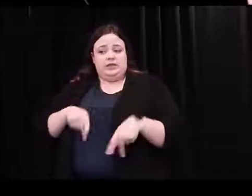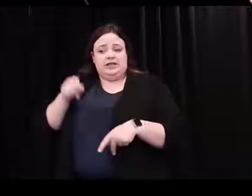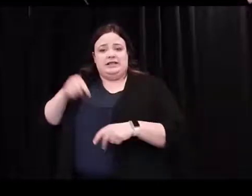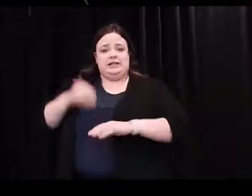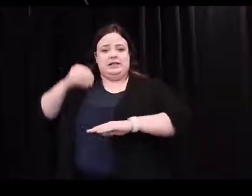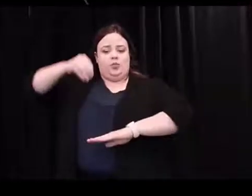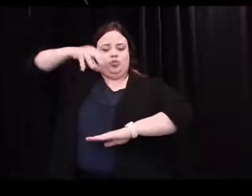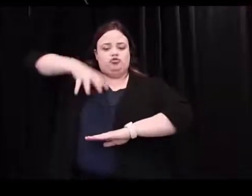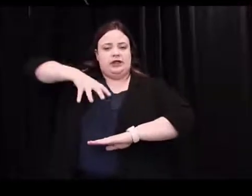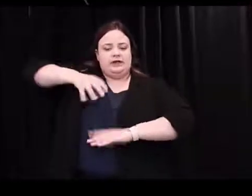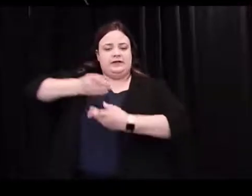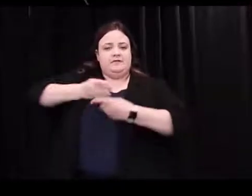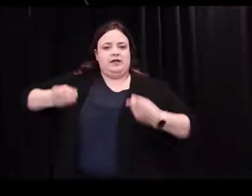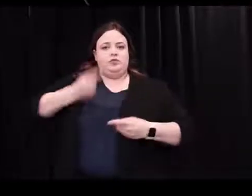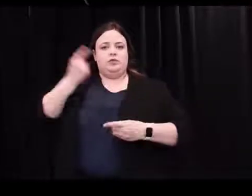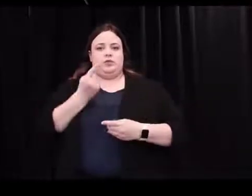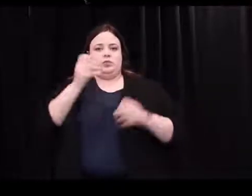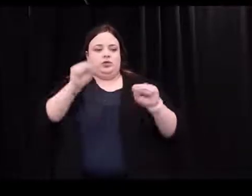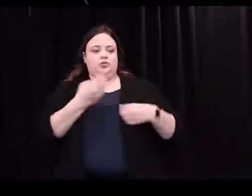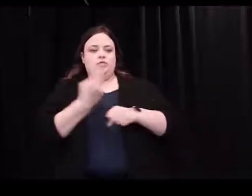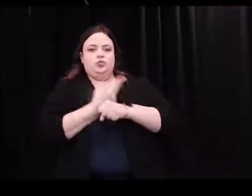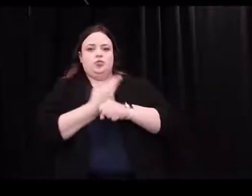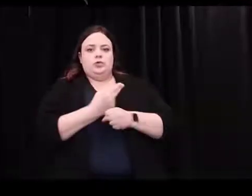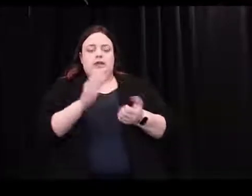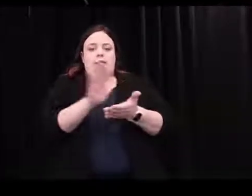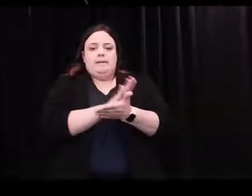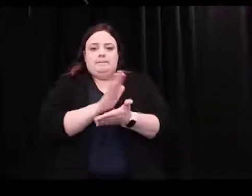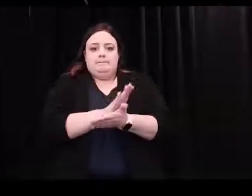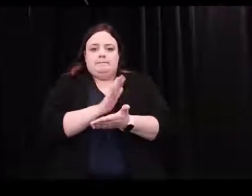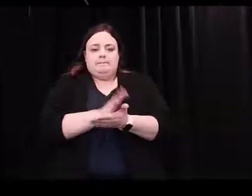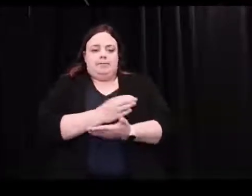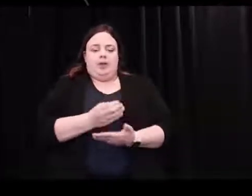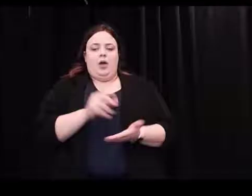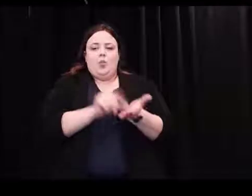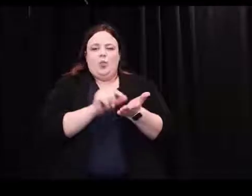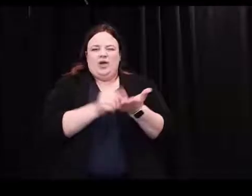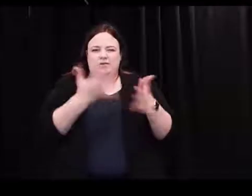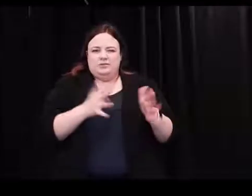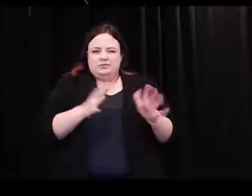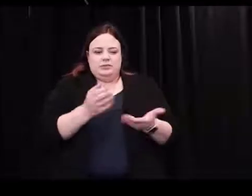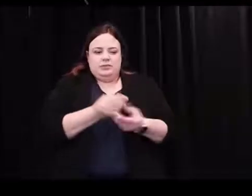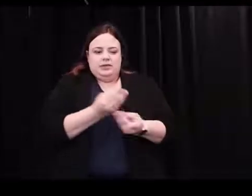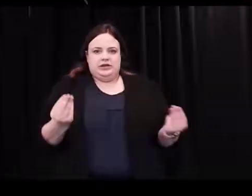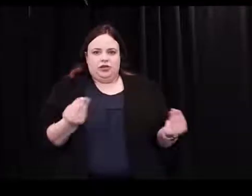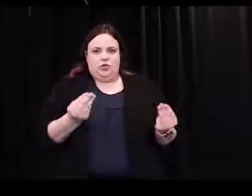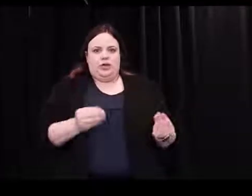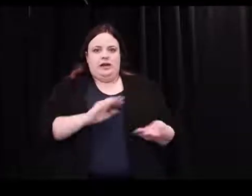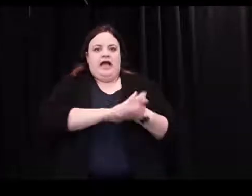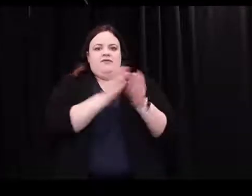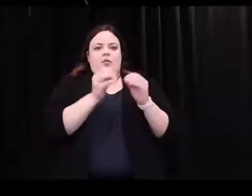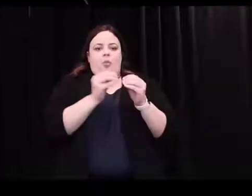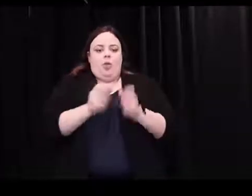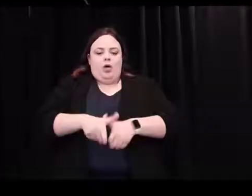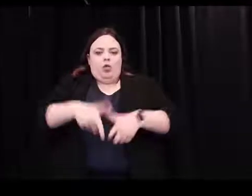where somebody can take a print, a piece of print material, and get it enlarged on the screen there,